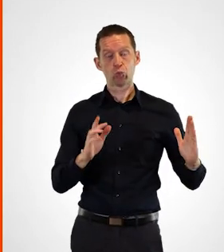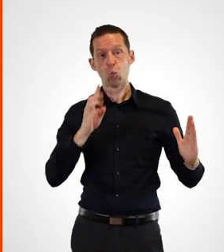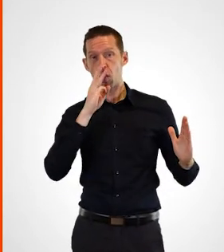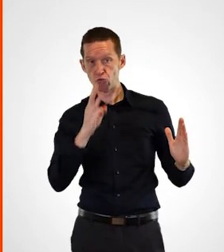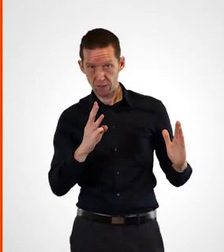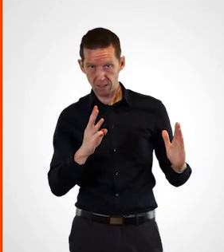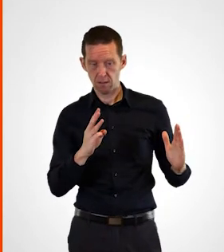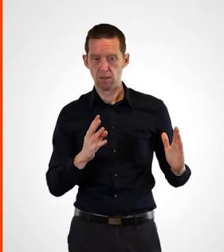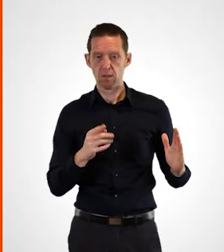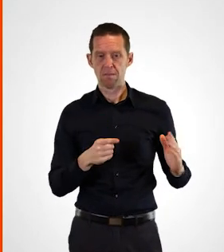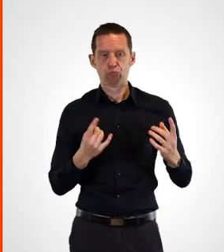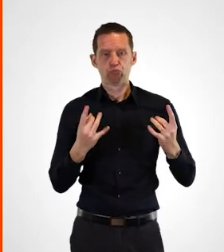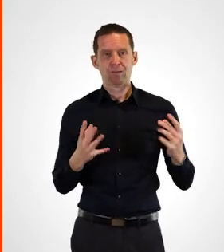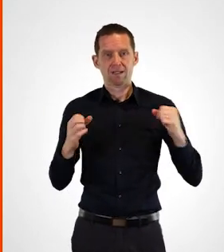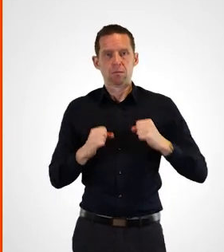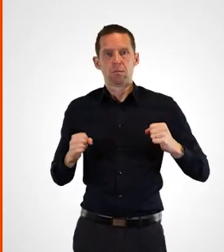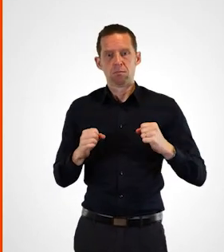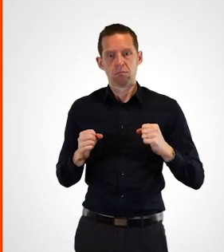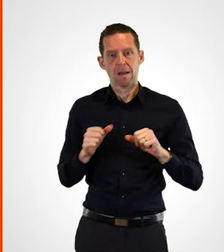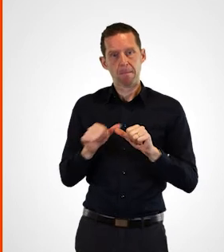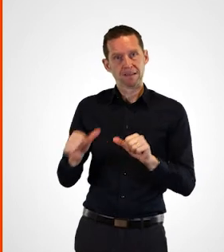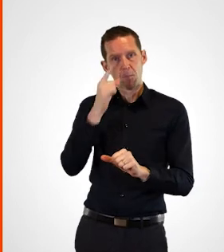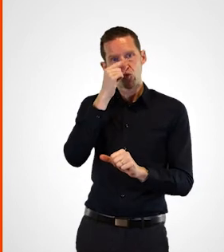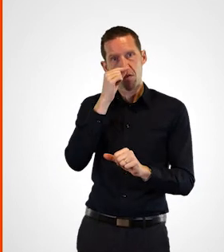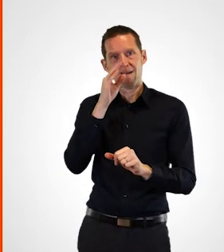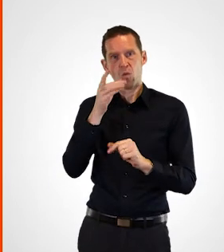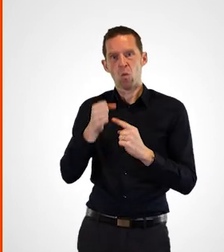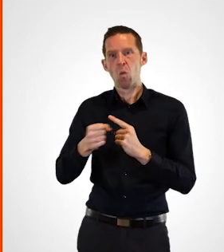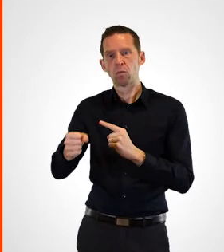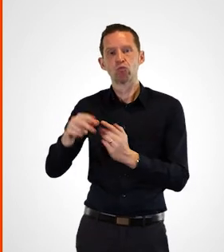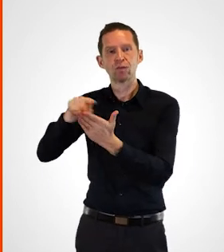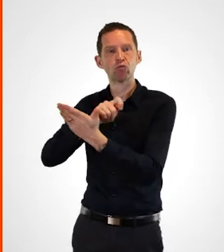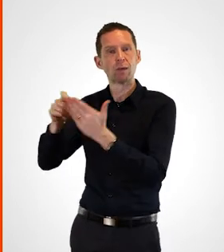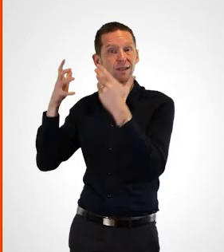3 that sets a child up we think in the best way possible for later reading and writing success.